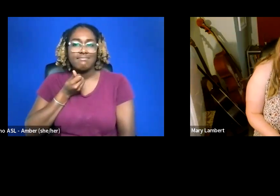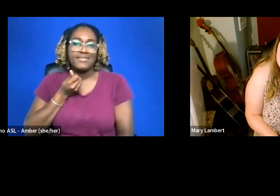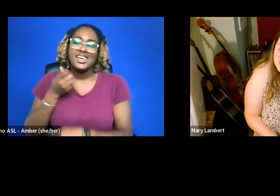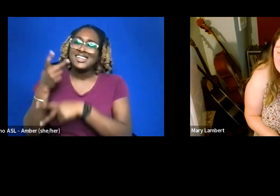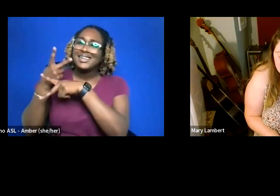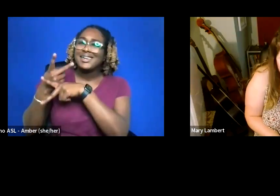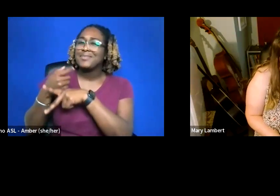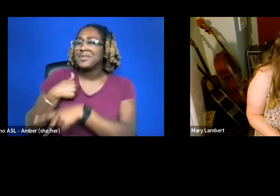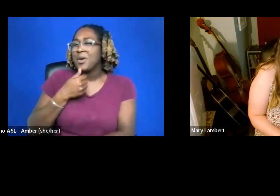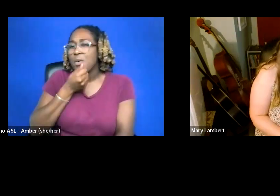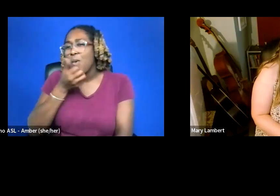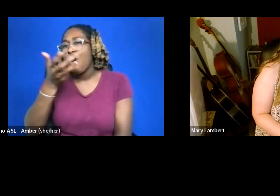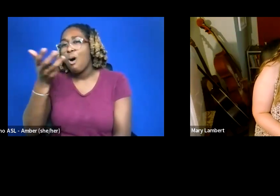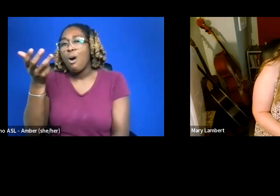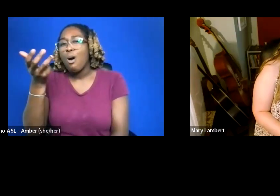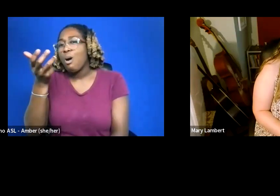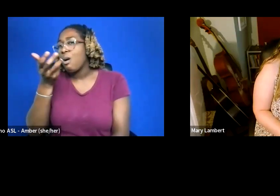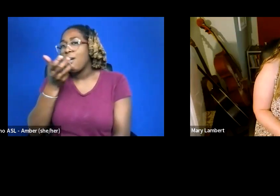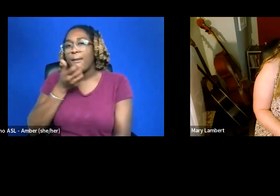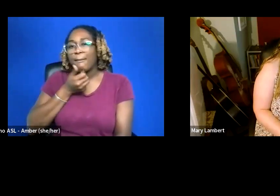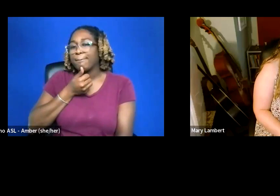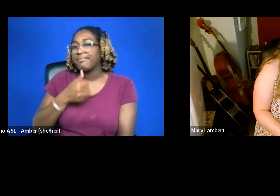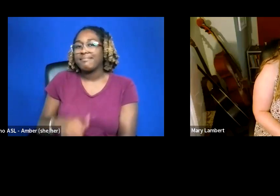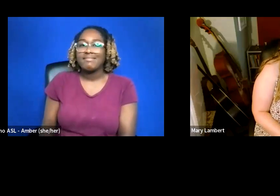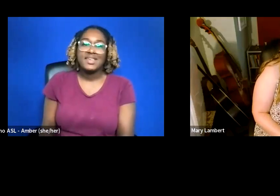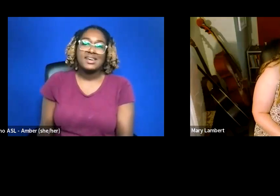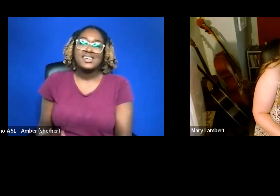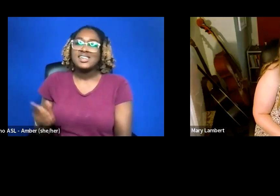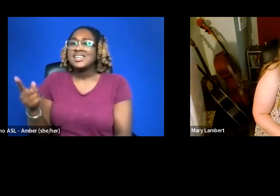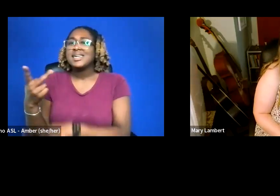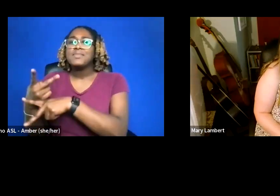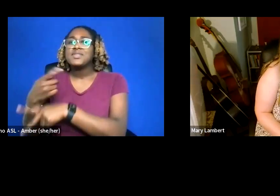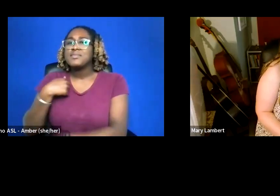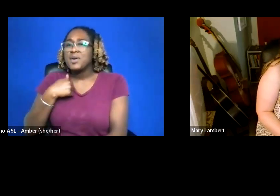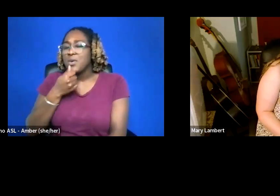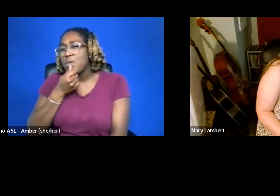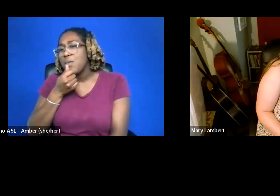She keeps me. Oh, she keeps me.